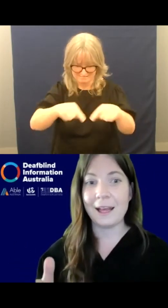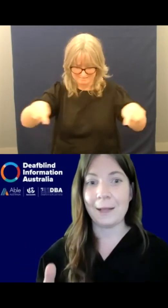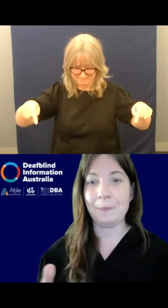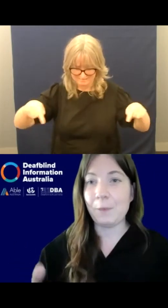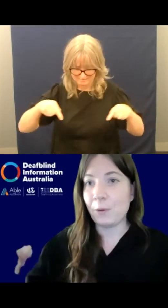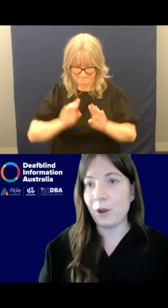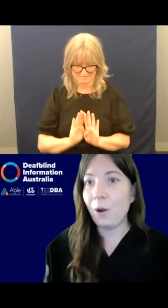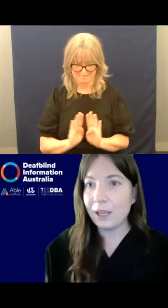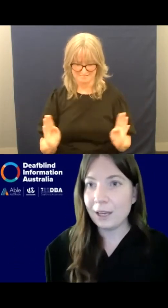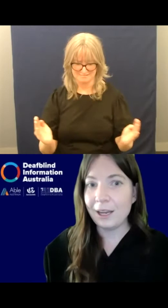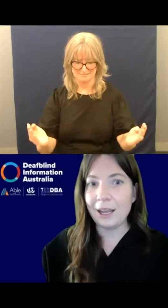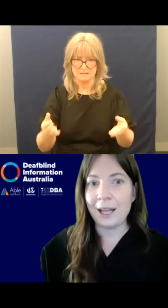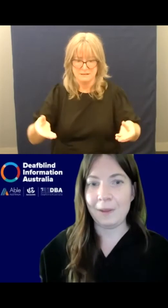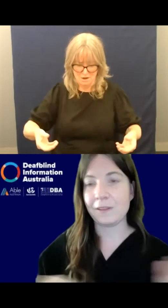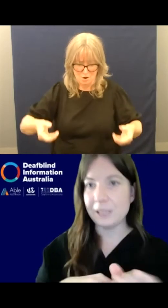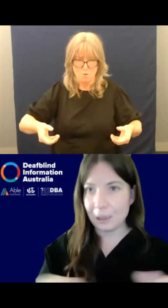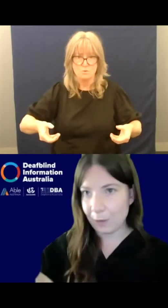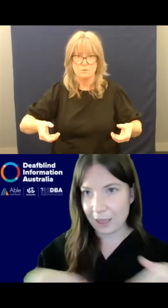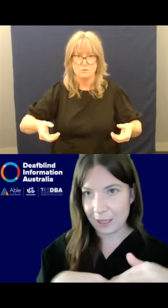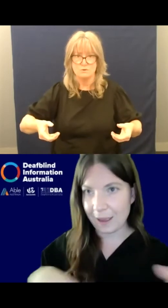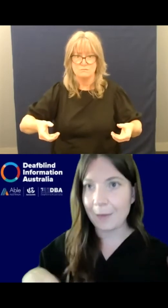People can hold it, it's clear where things are happening.